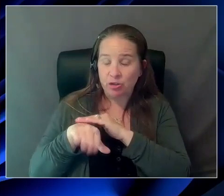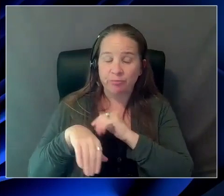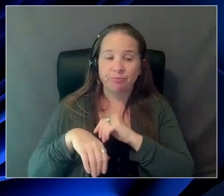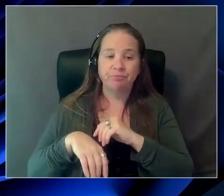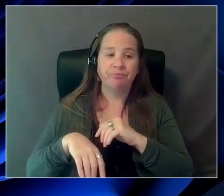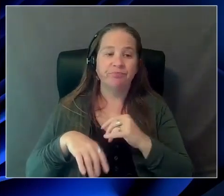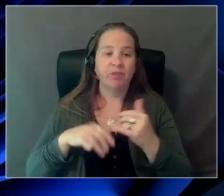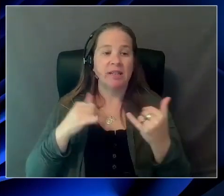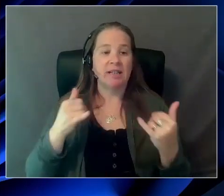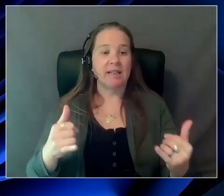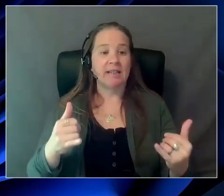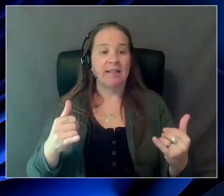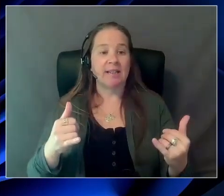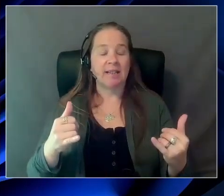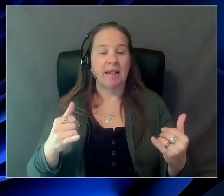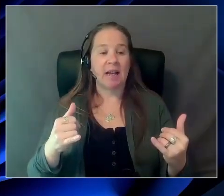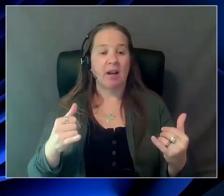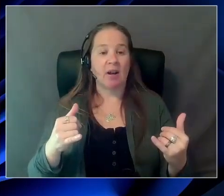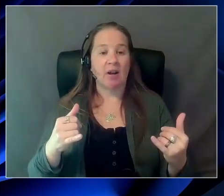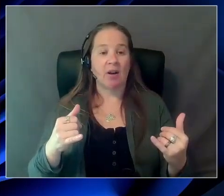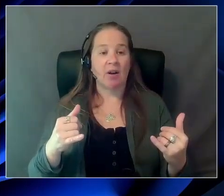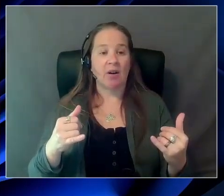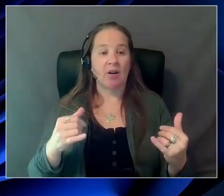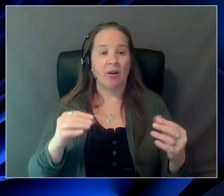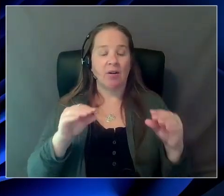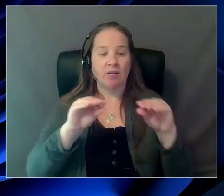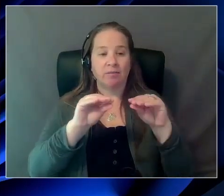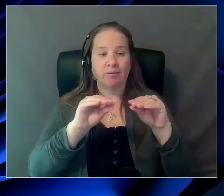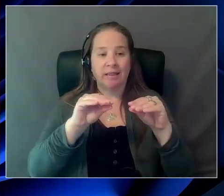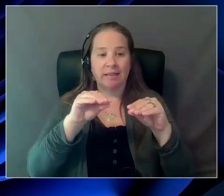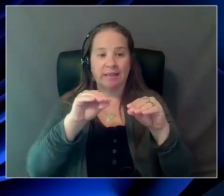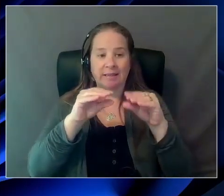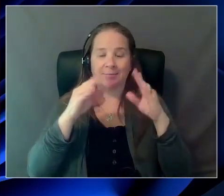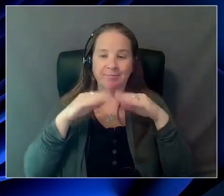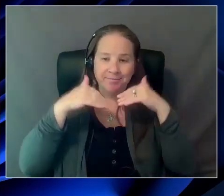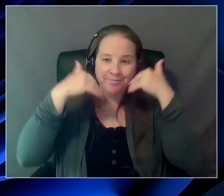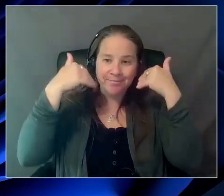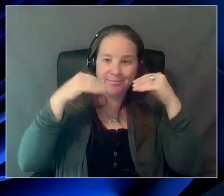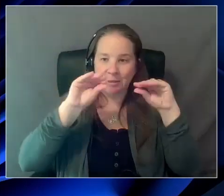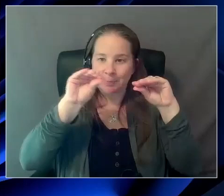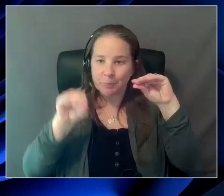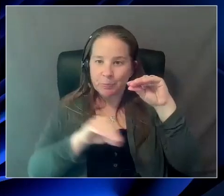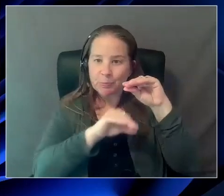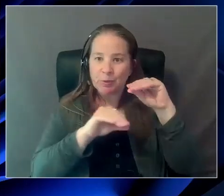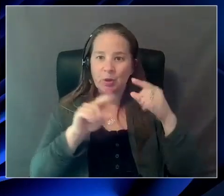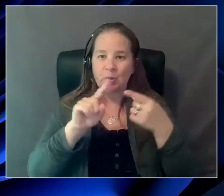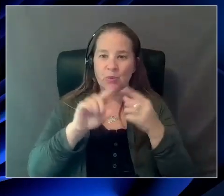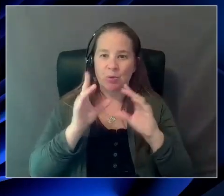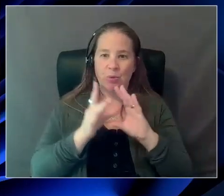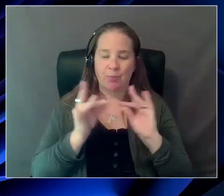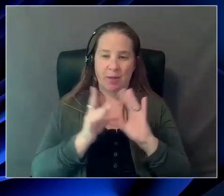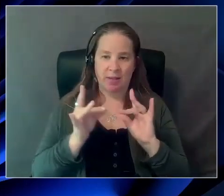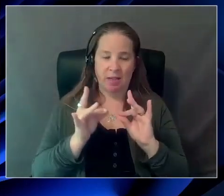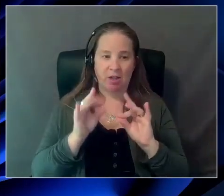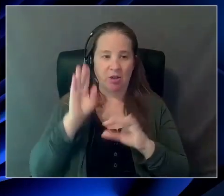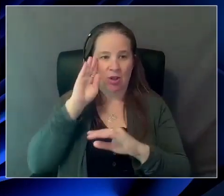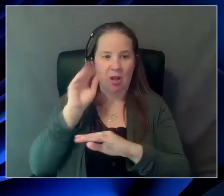And now let's put the smiling face in the message to Anne So I'm just going to send